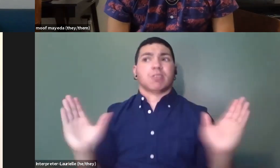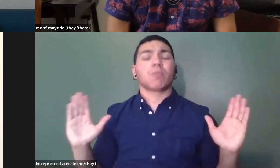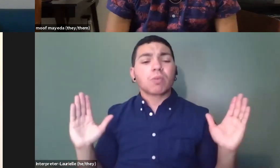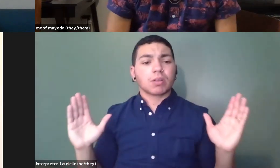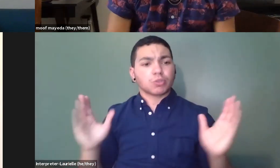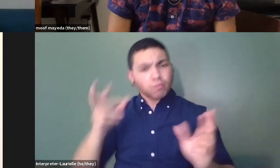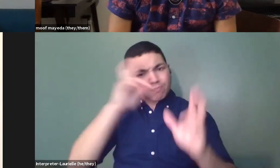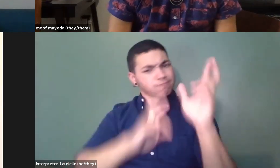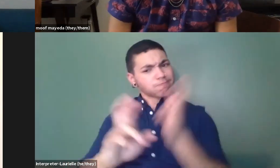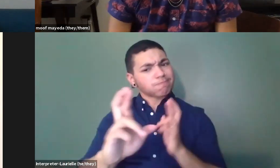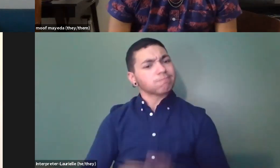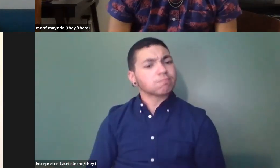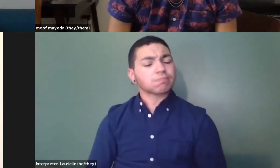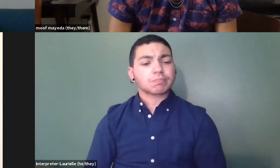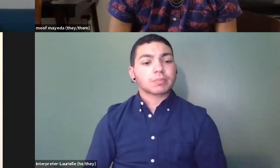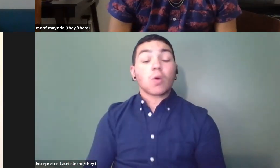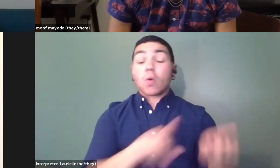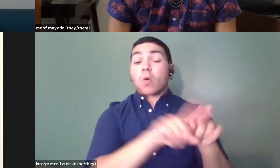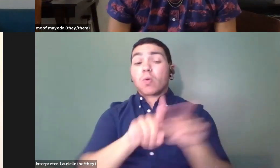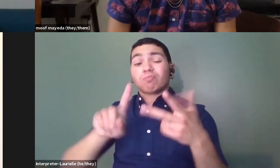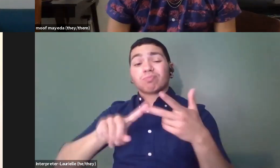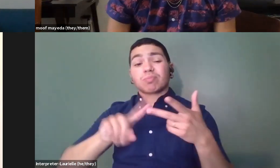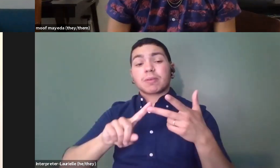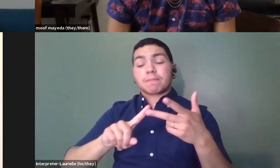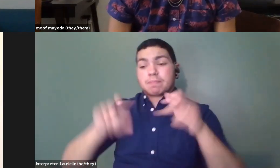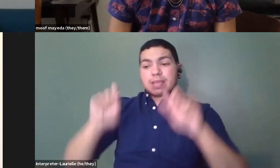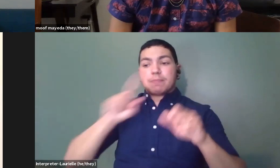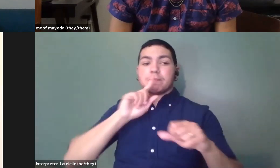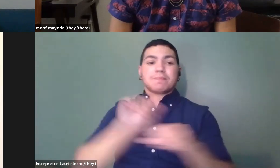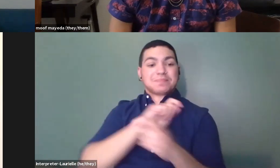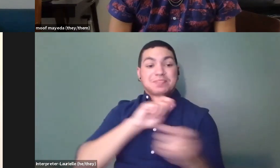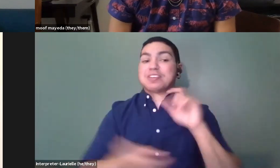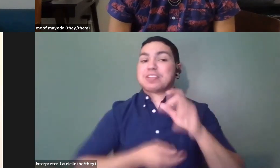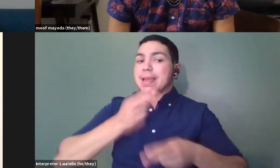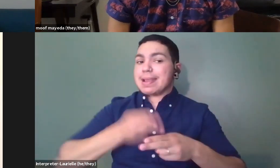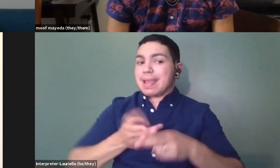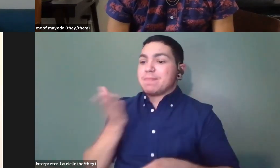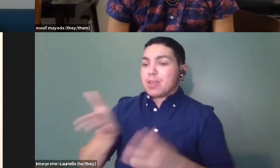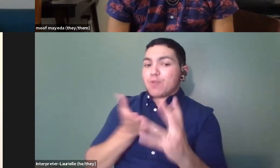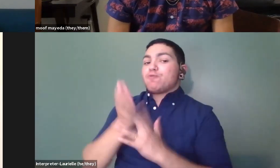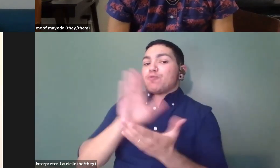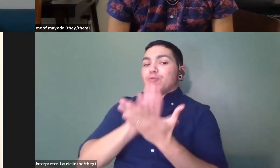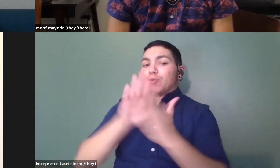about your experience. For folks who have been involved in campaigns and movement and